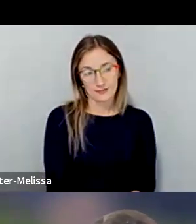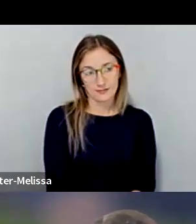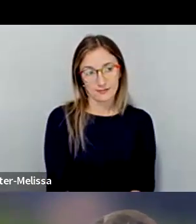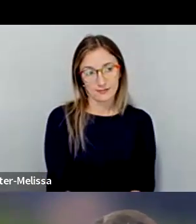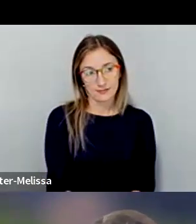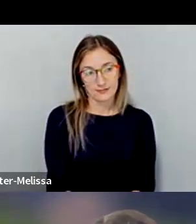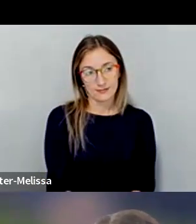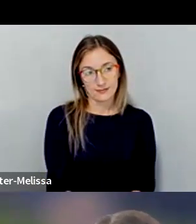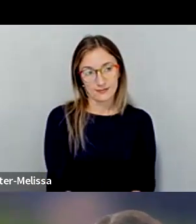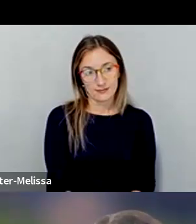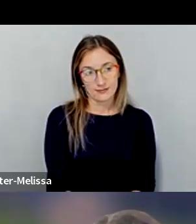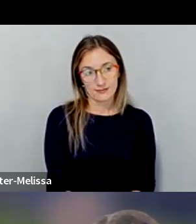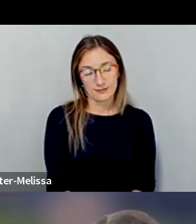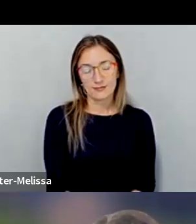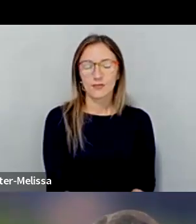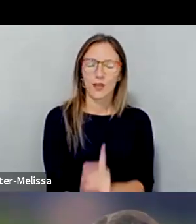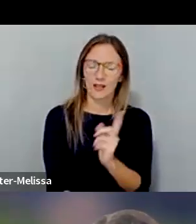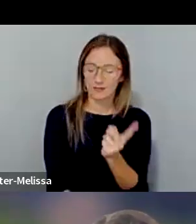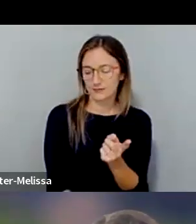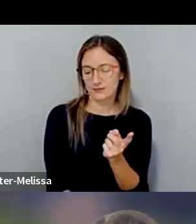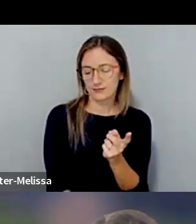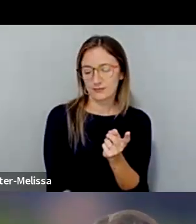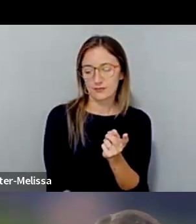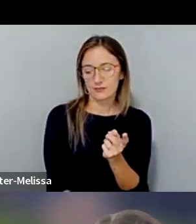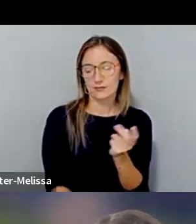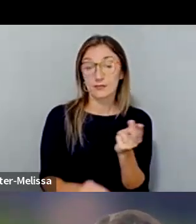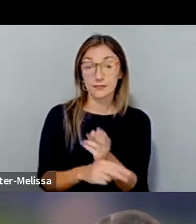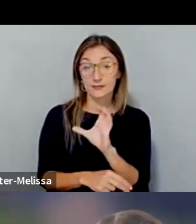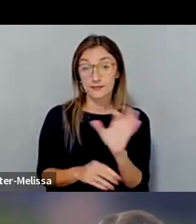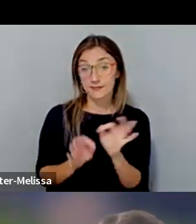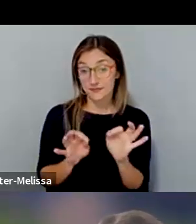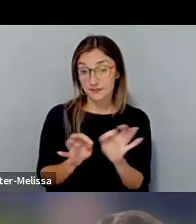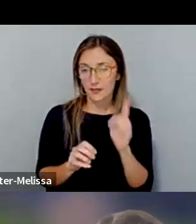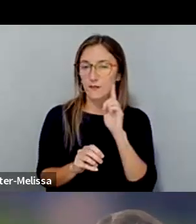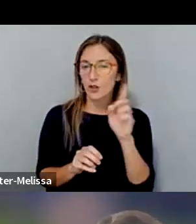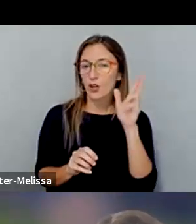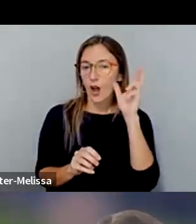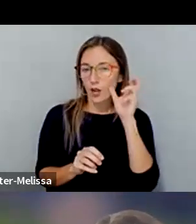Andy?